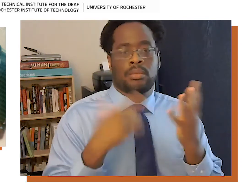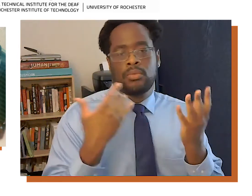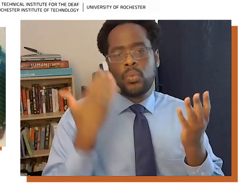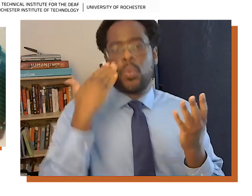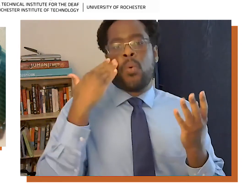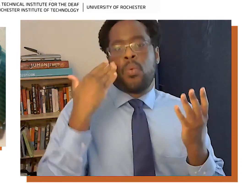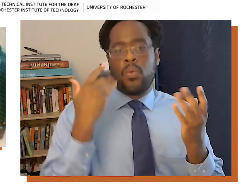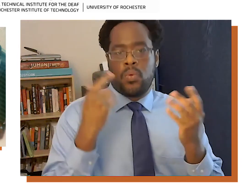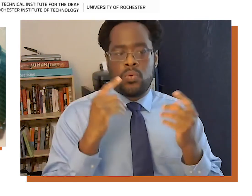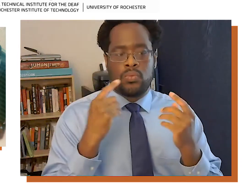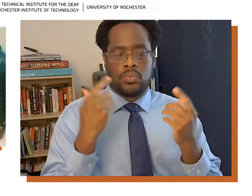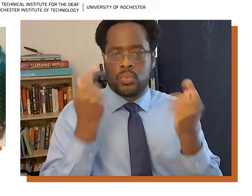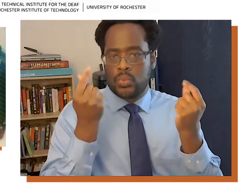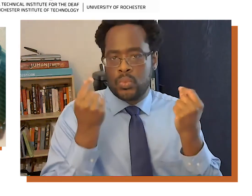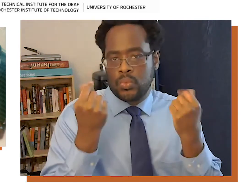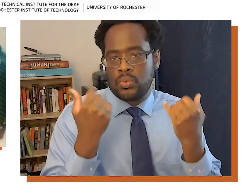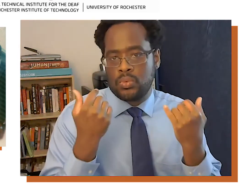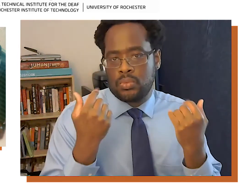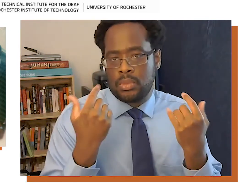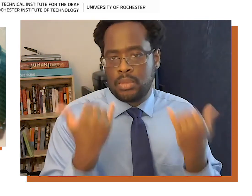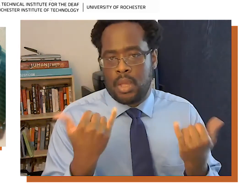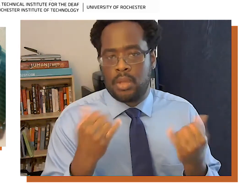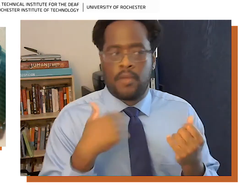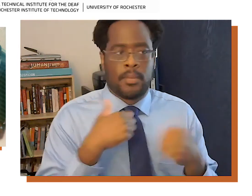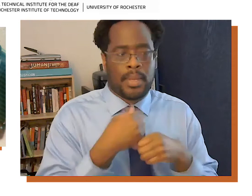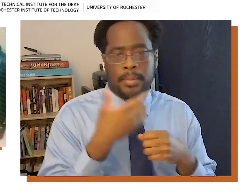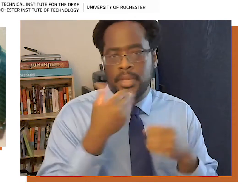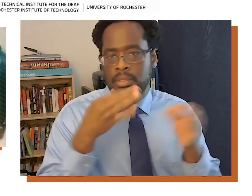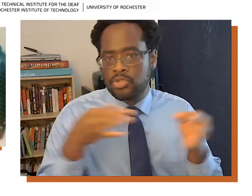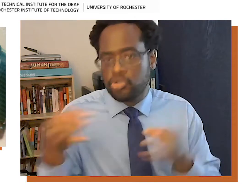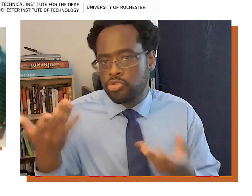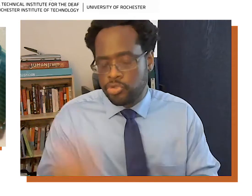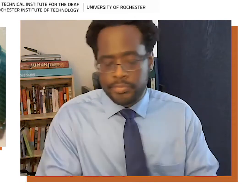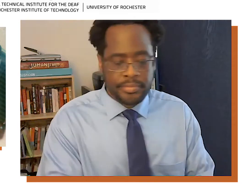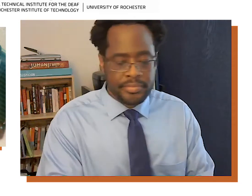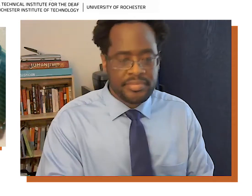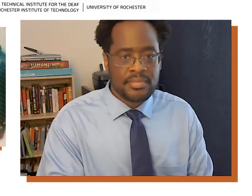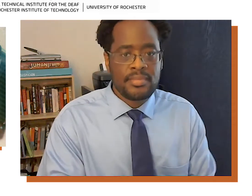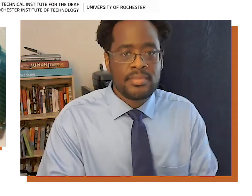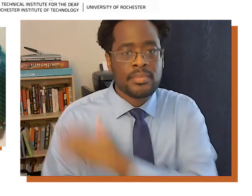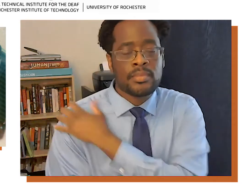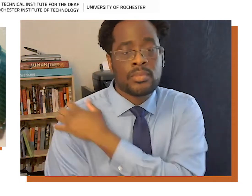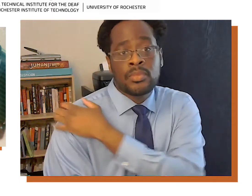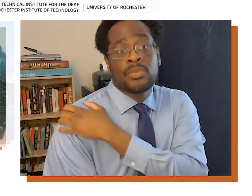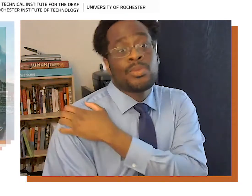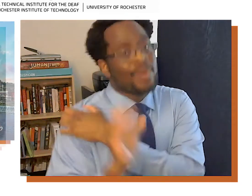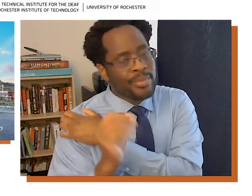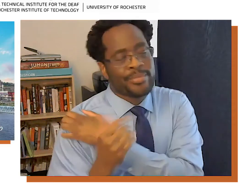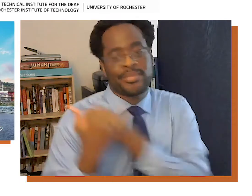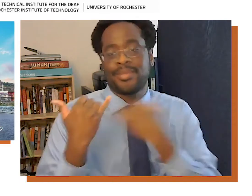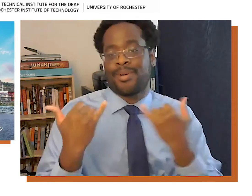the Deaf educational system, but it had changed some by the time I started school...